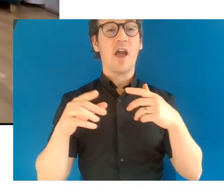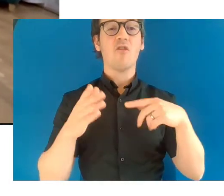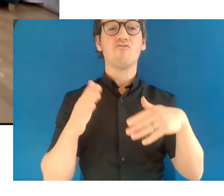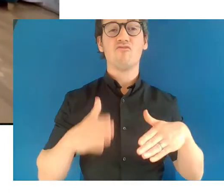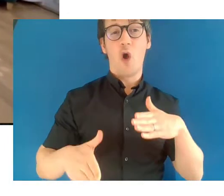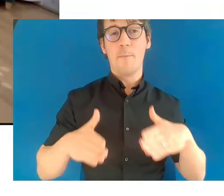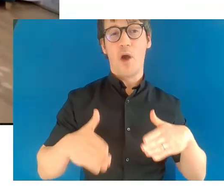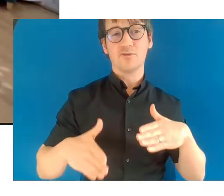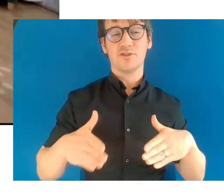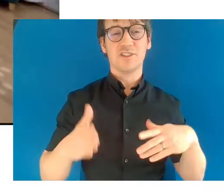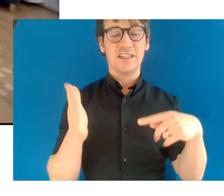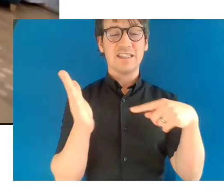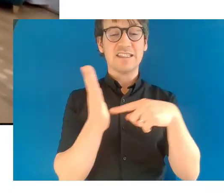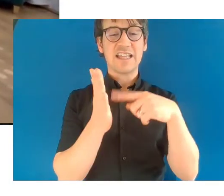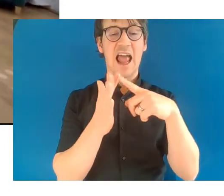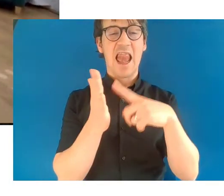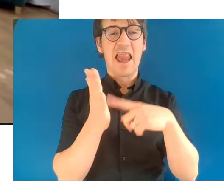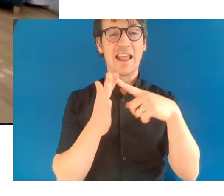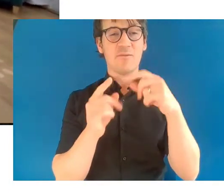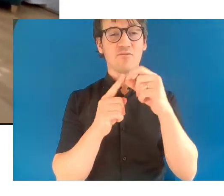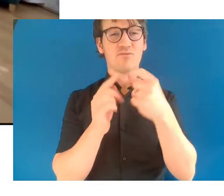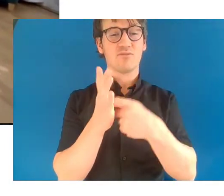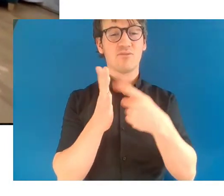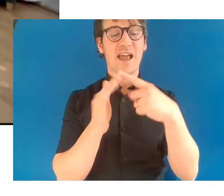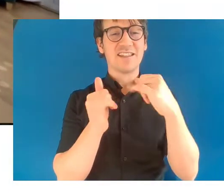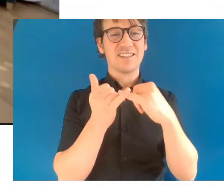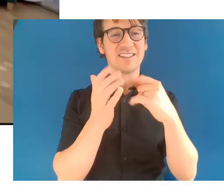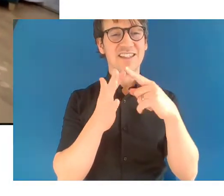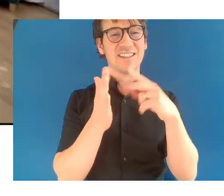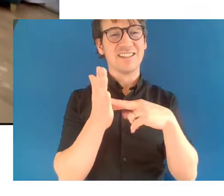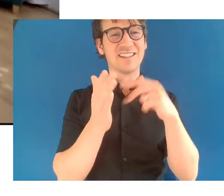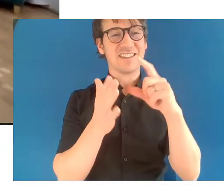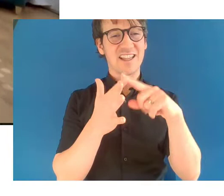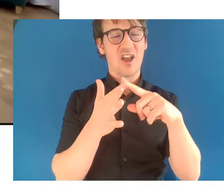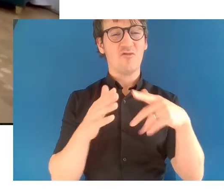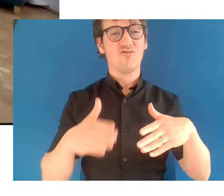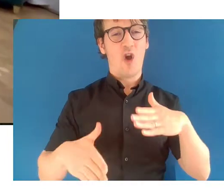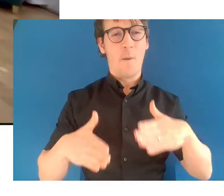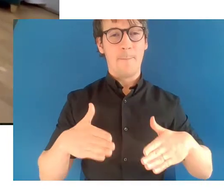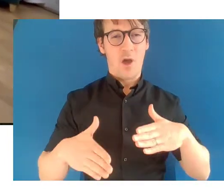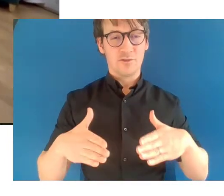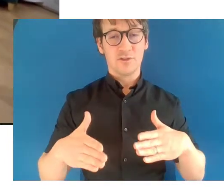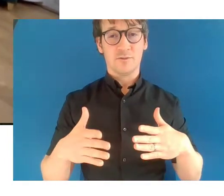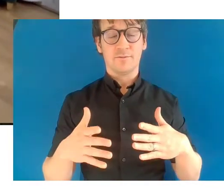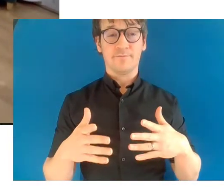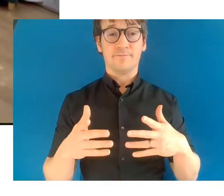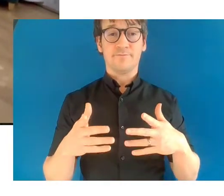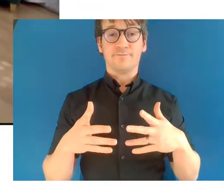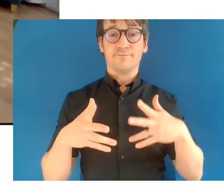in the Bristol robotics lab. This is our assisted living studio.